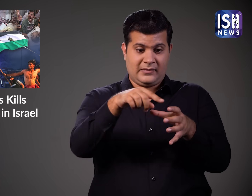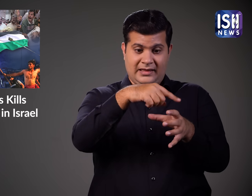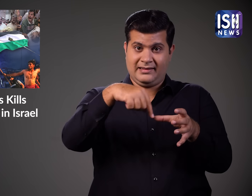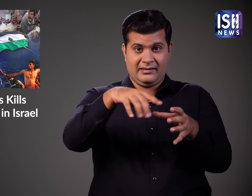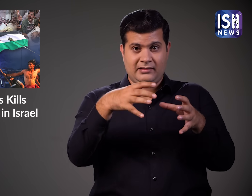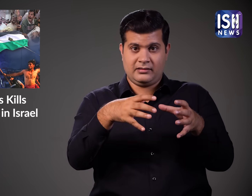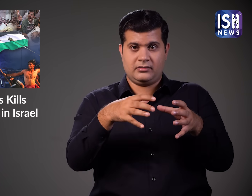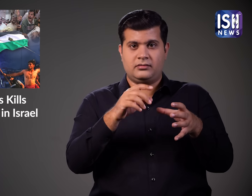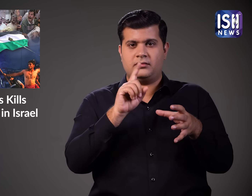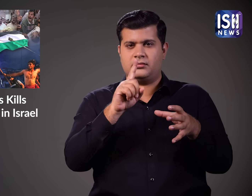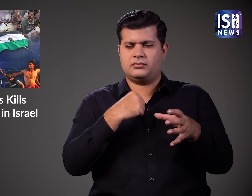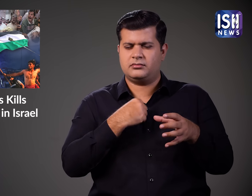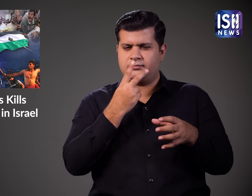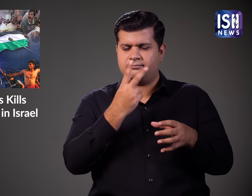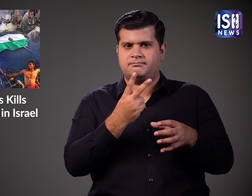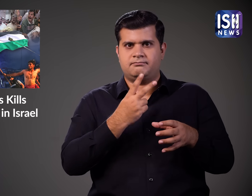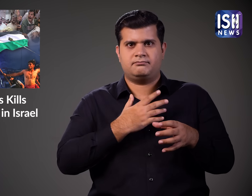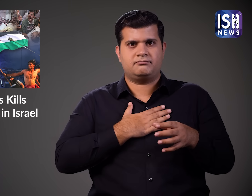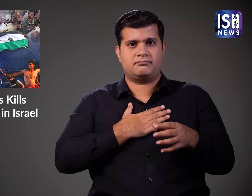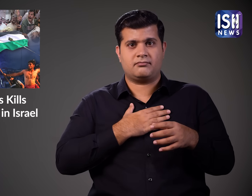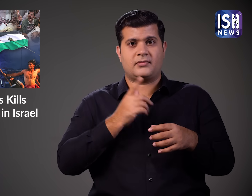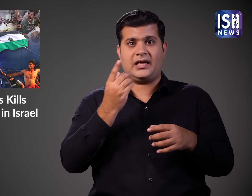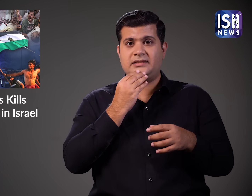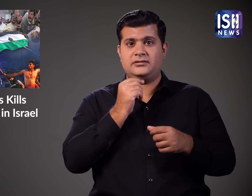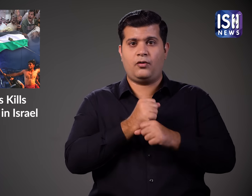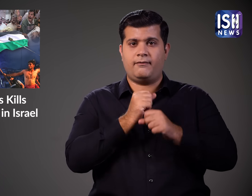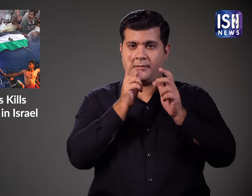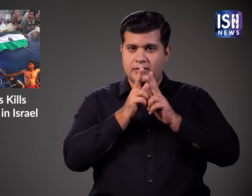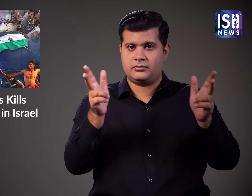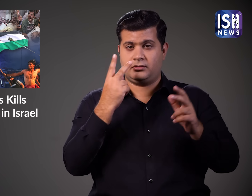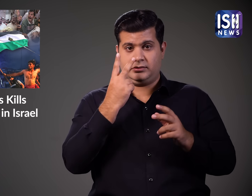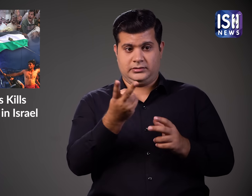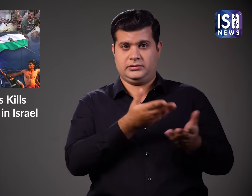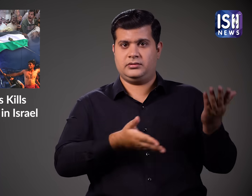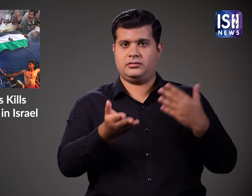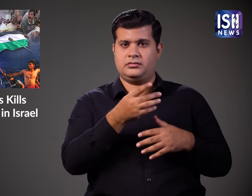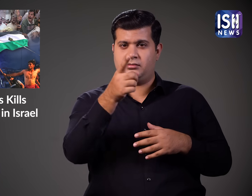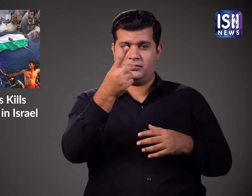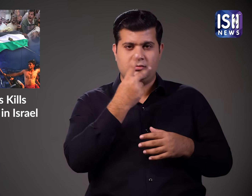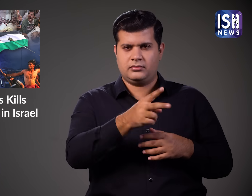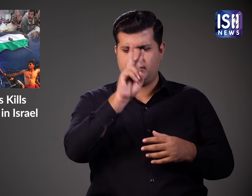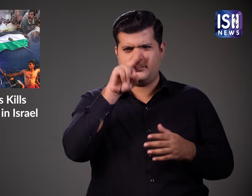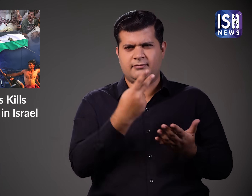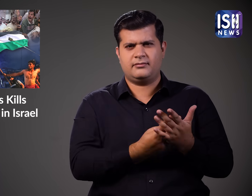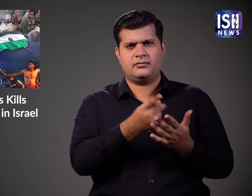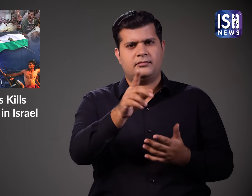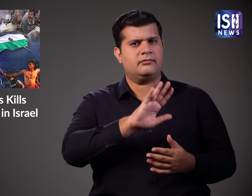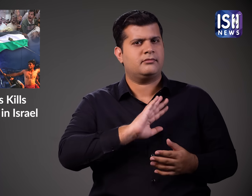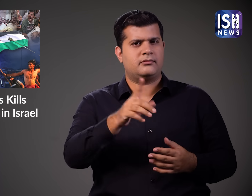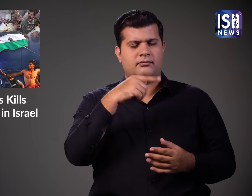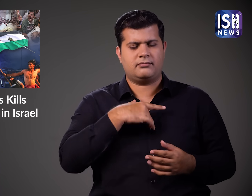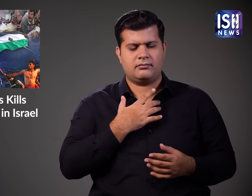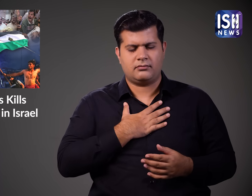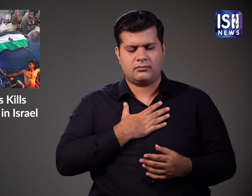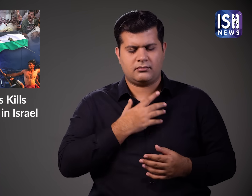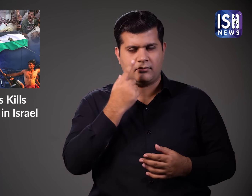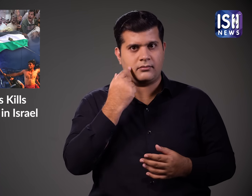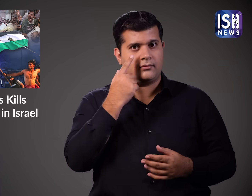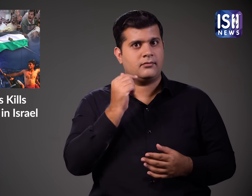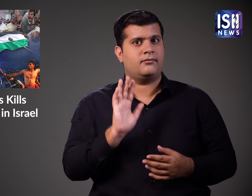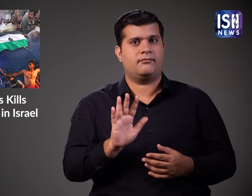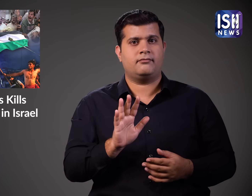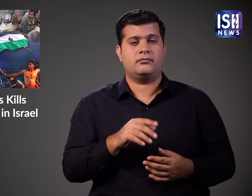Israeli officials said they were left shocked and devastated when the reached the place.